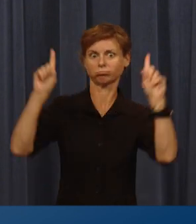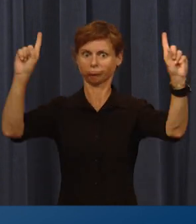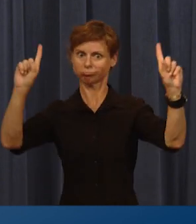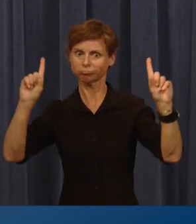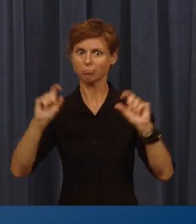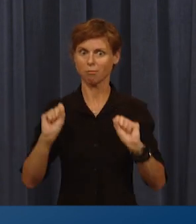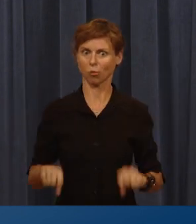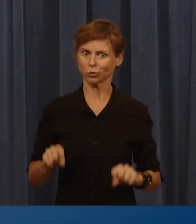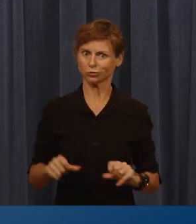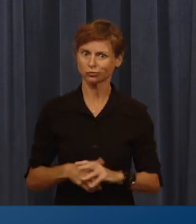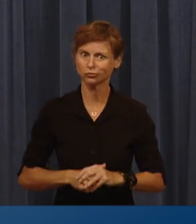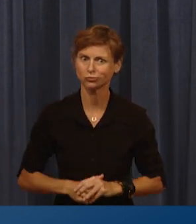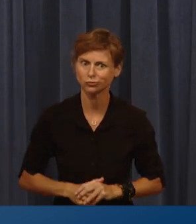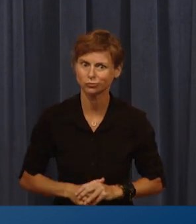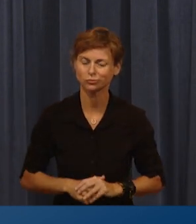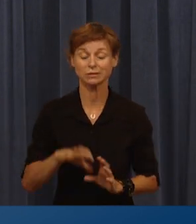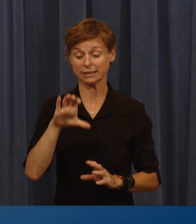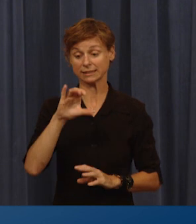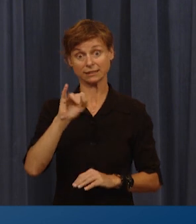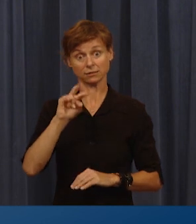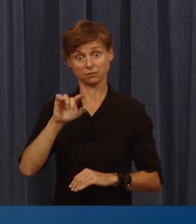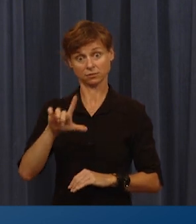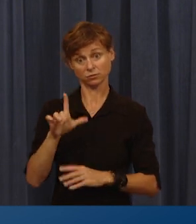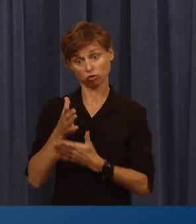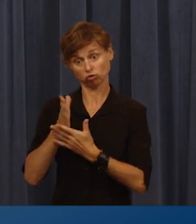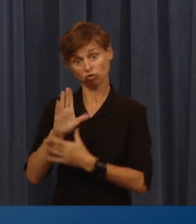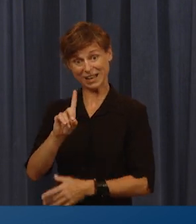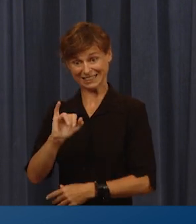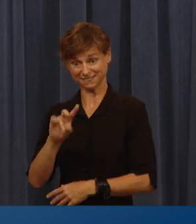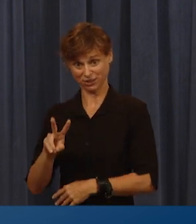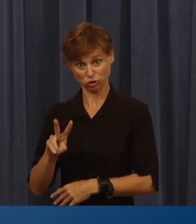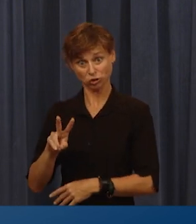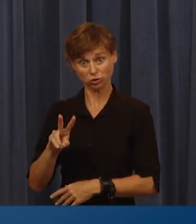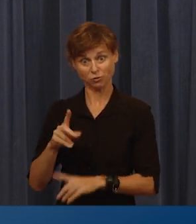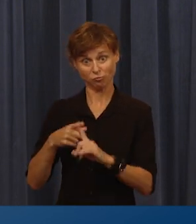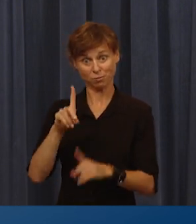The Civil Rights Division of the Justice Department has been tireless in its efforts to enforce